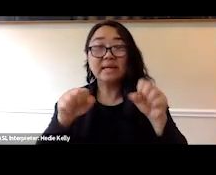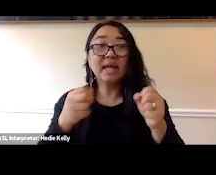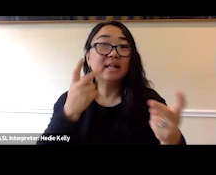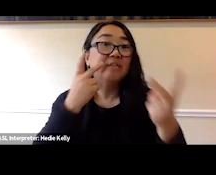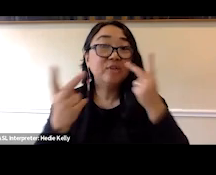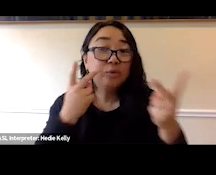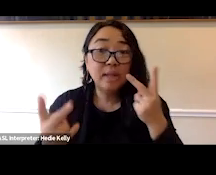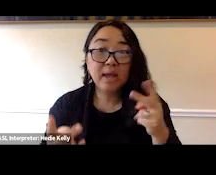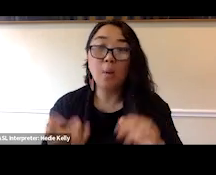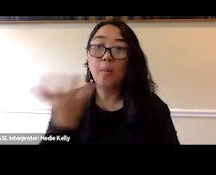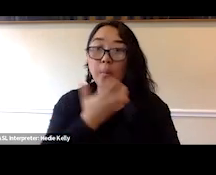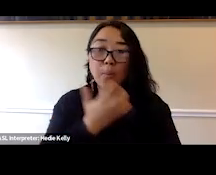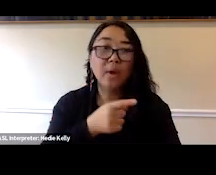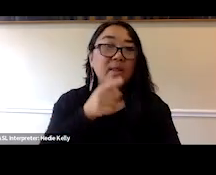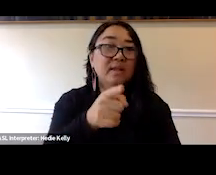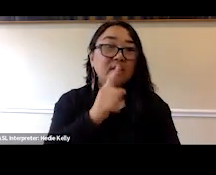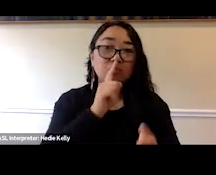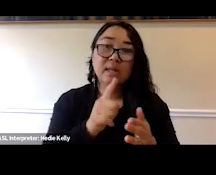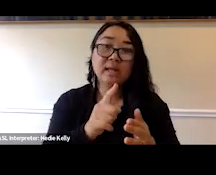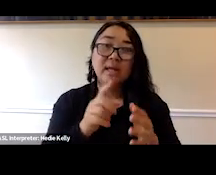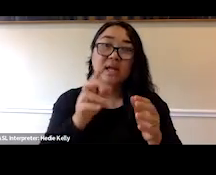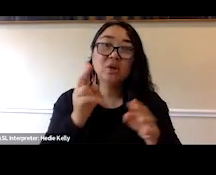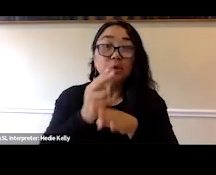I think users could read this and understand it